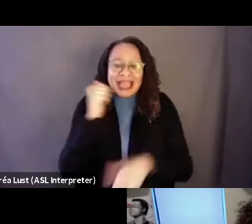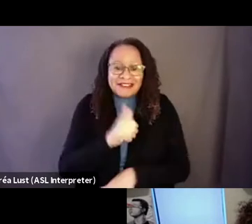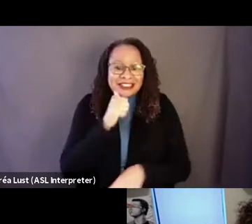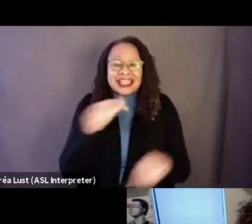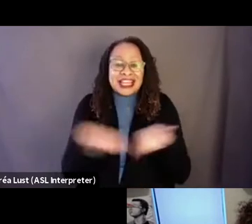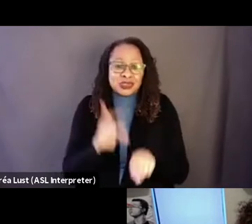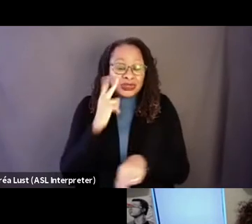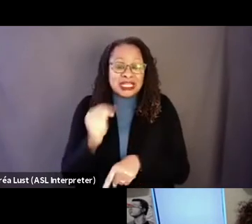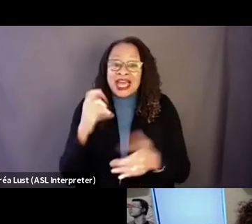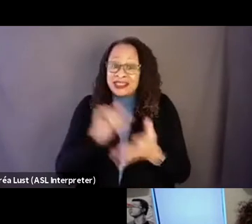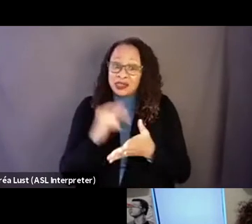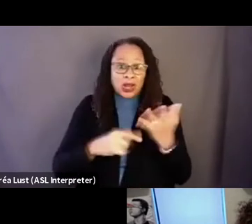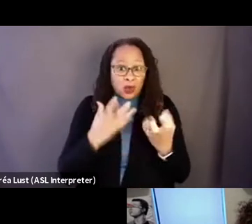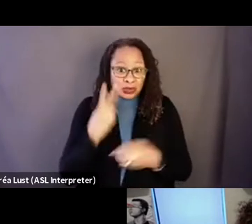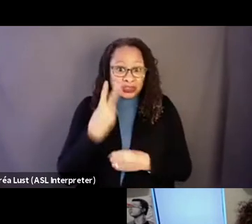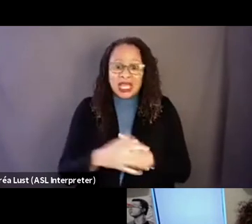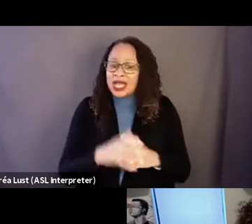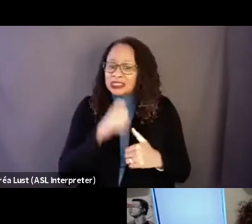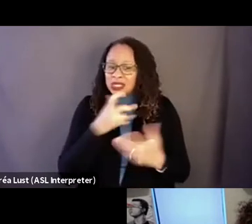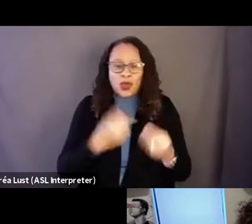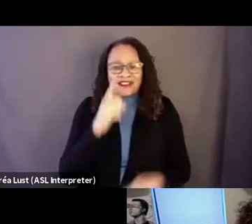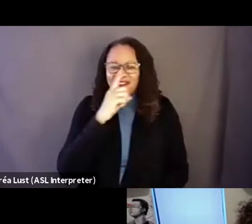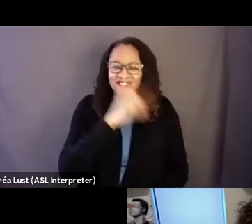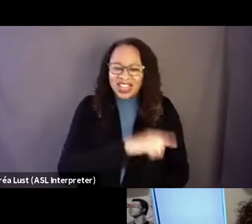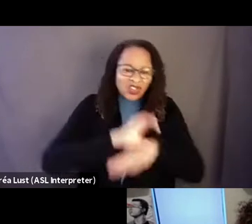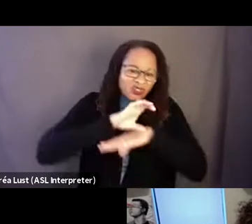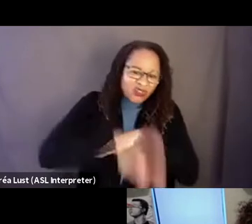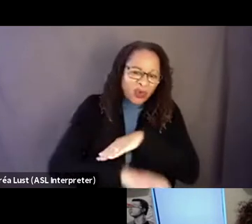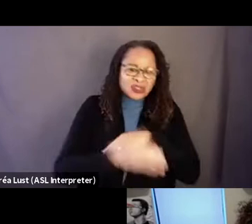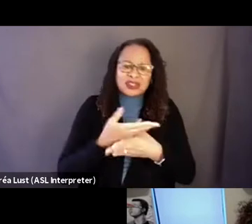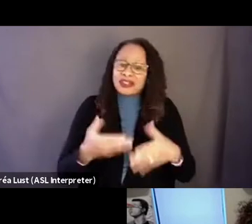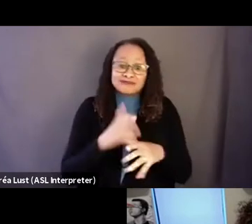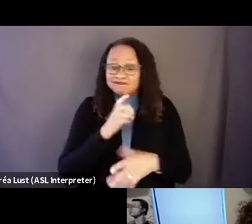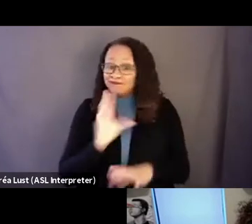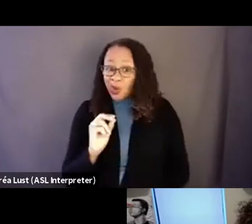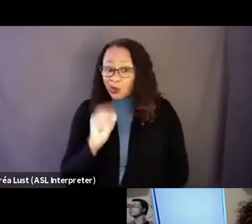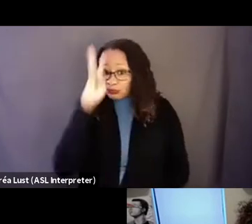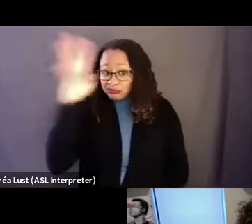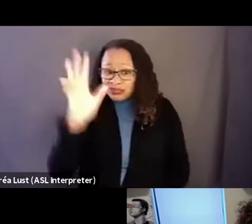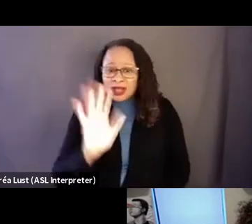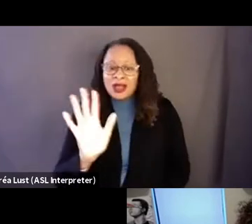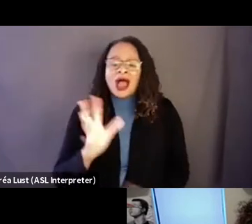I didn't want any fake or force read up stuff. I wanted everybody to see what we was doing